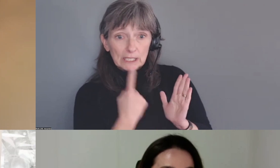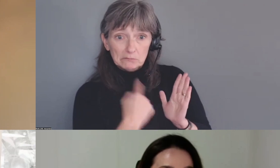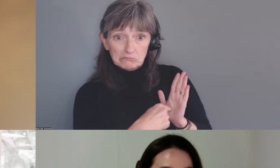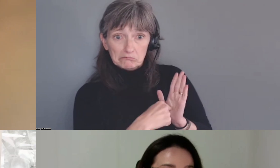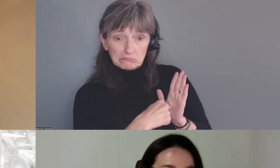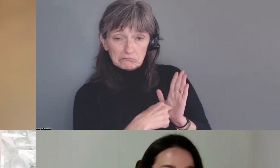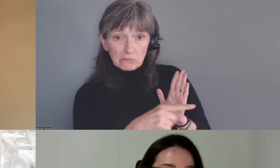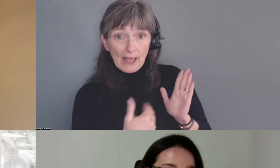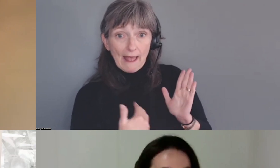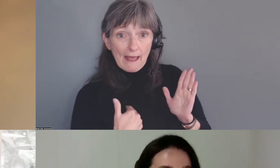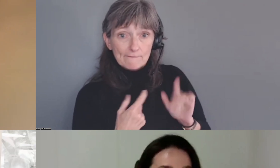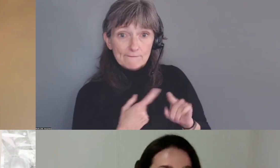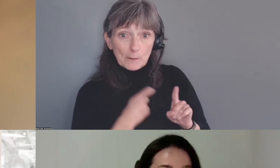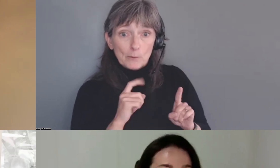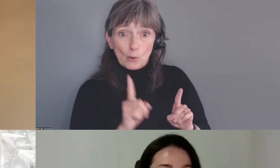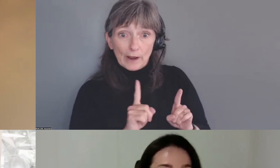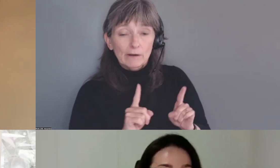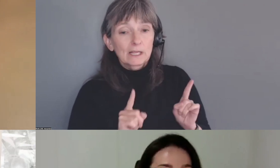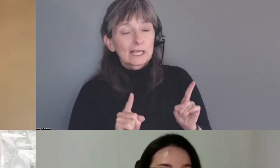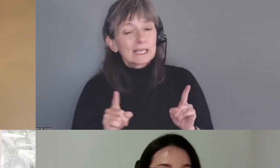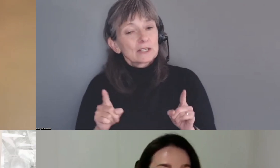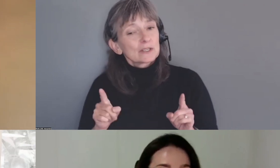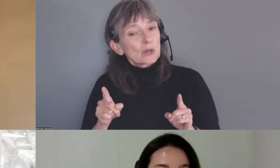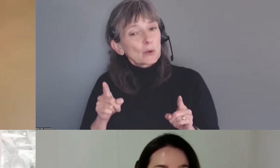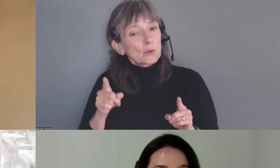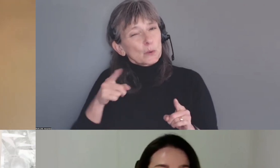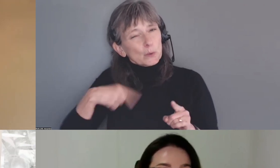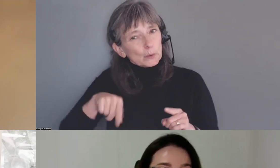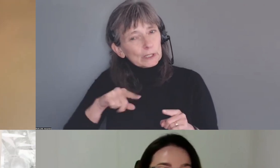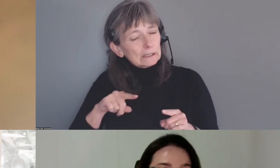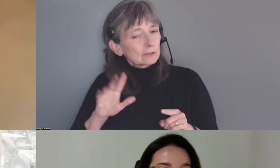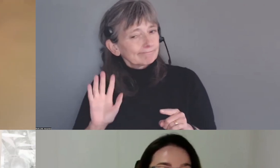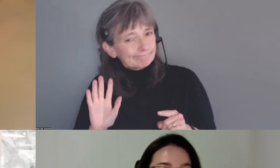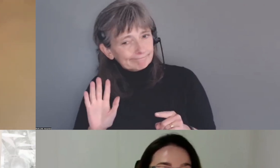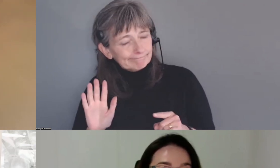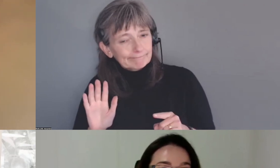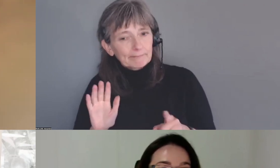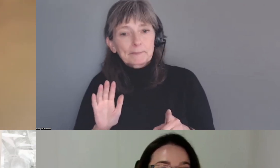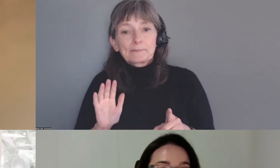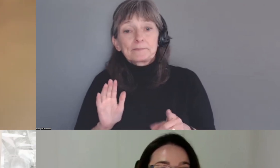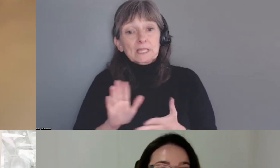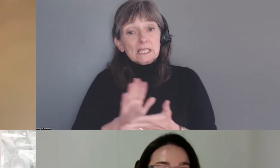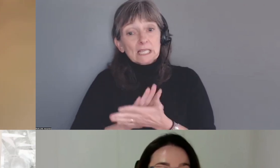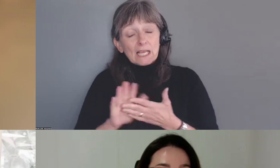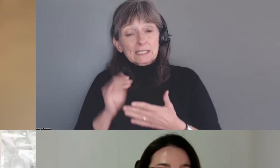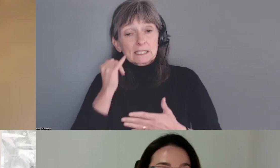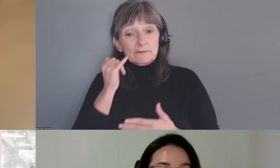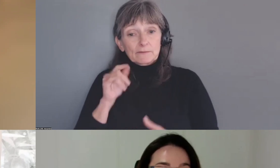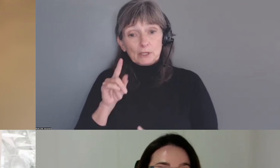that's where we draw the line. It would be nice to have tools that check authorship,